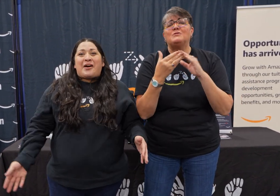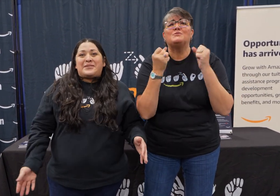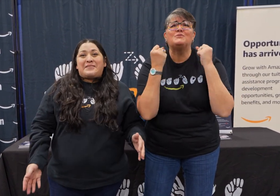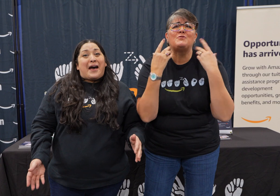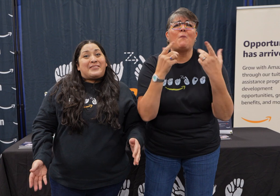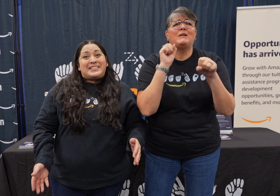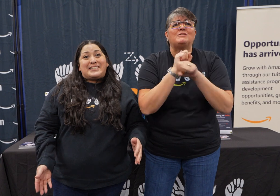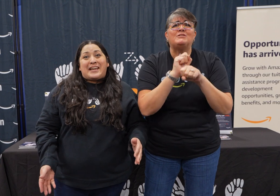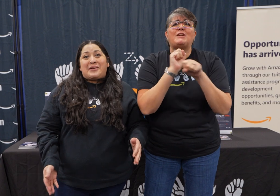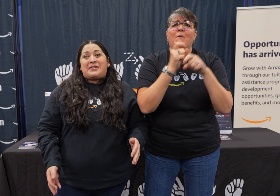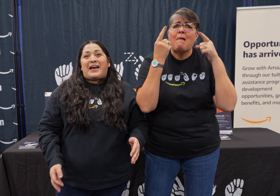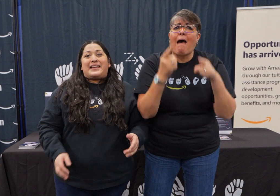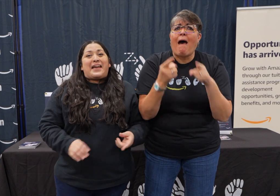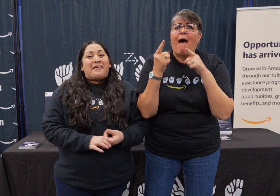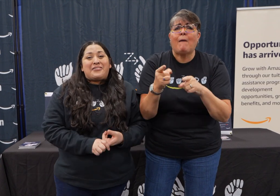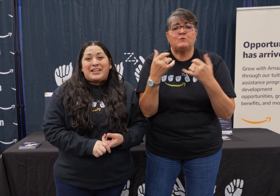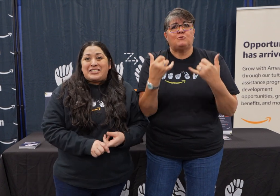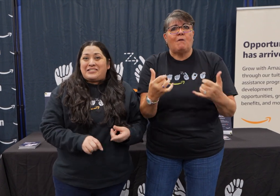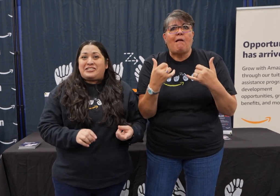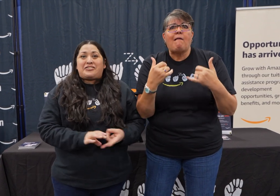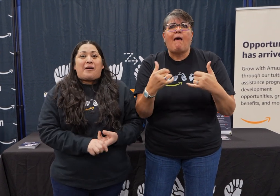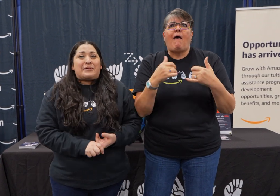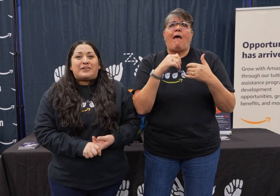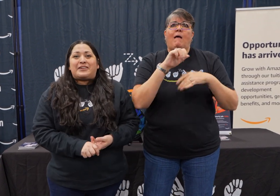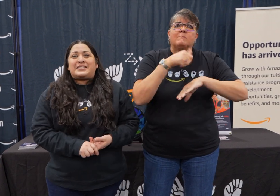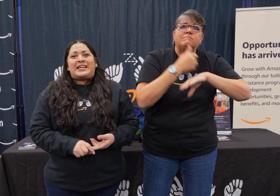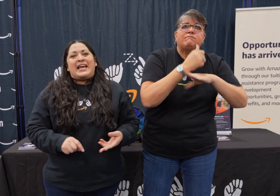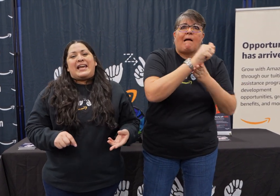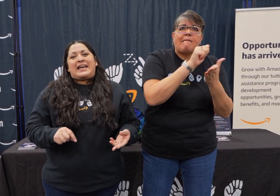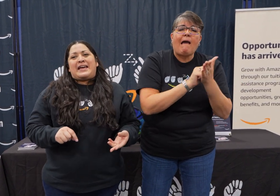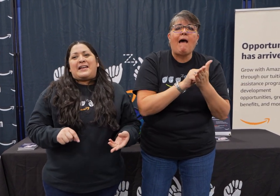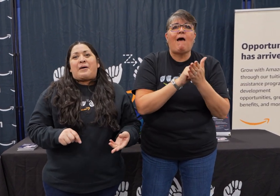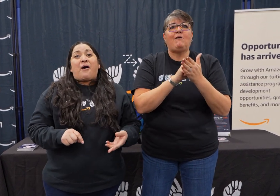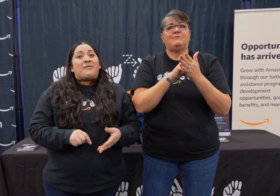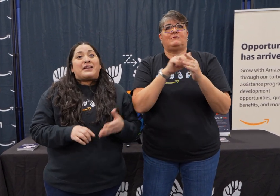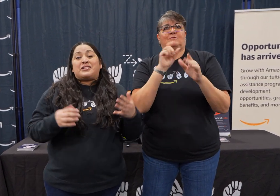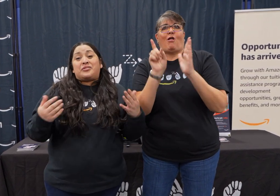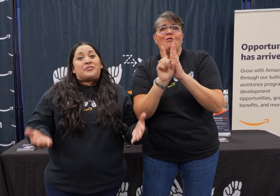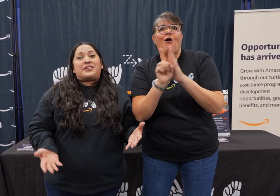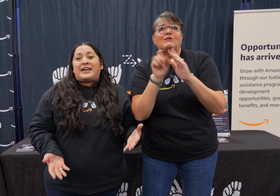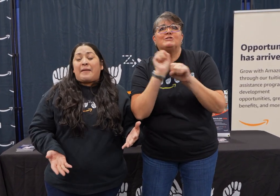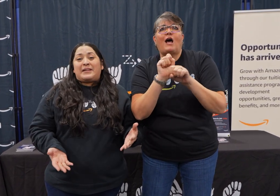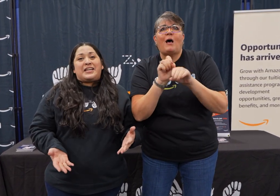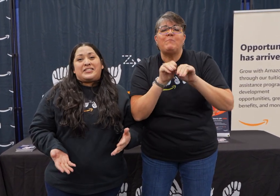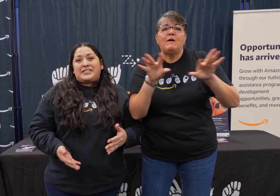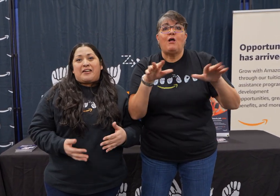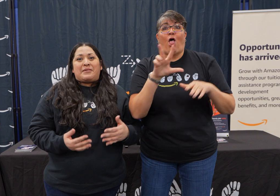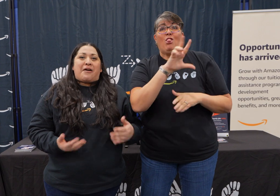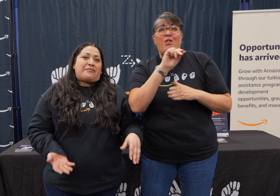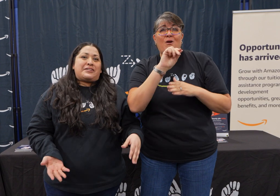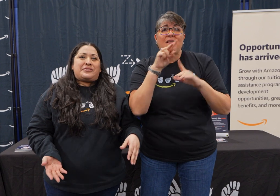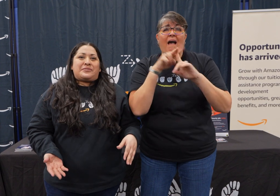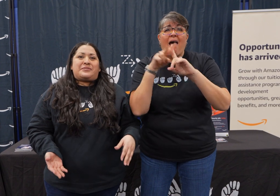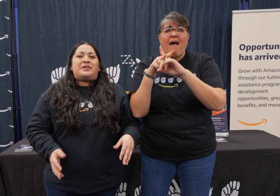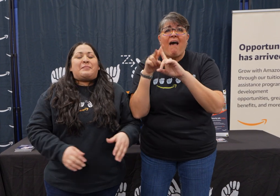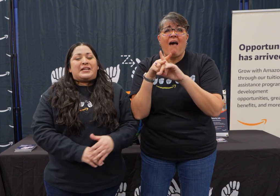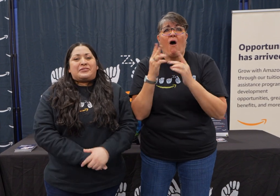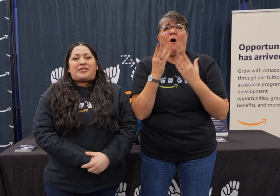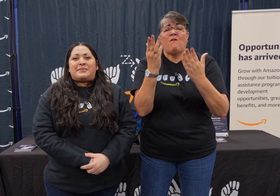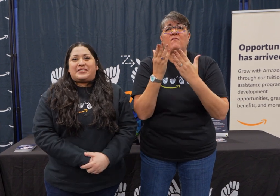So many jobs have happened today, we've had account creations, job alerts, and already 30 applications have been offered